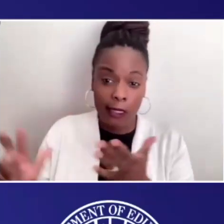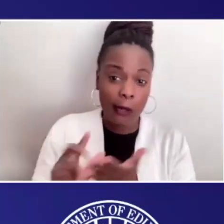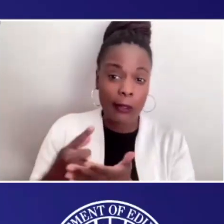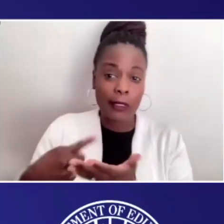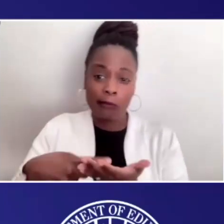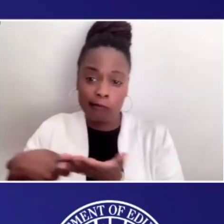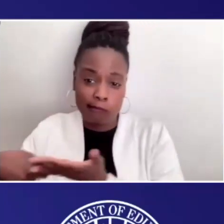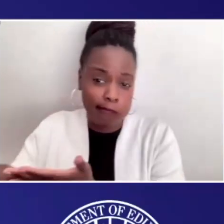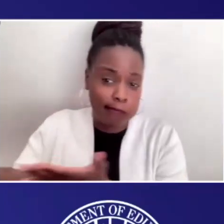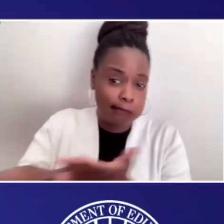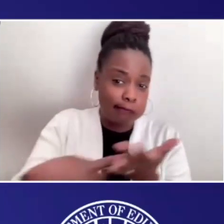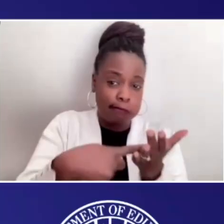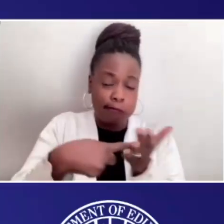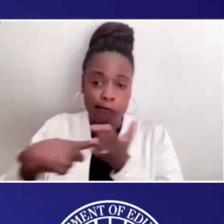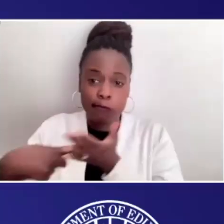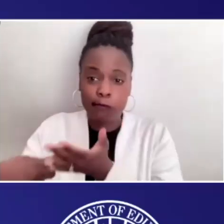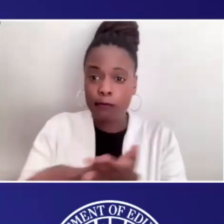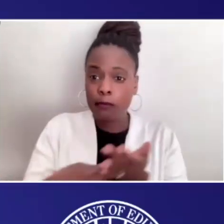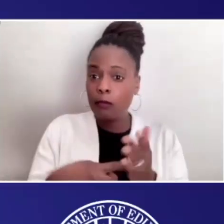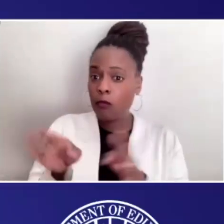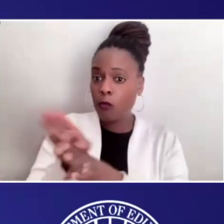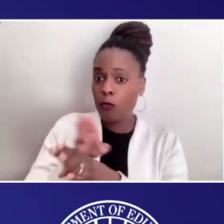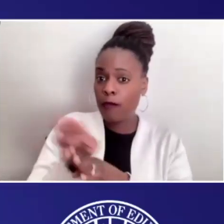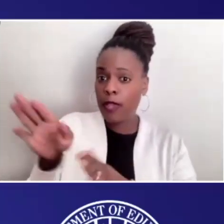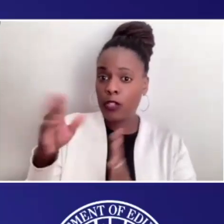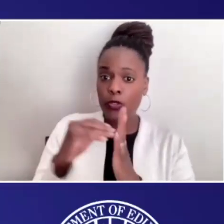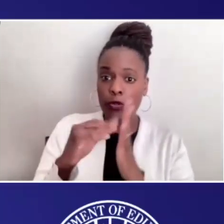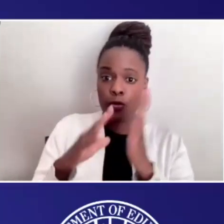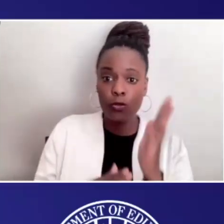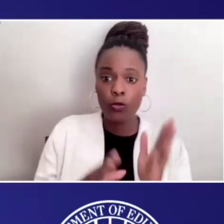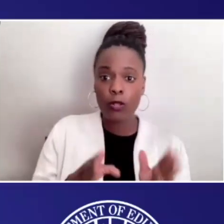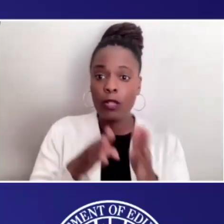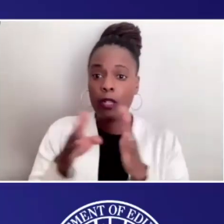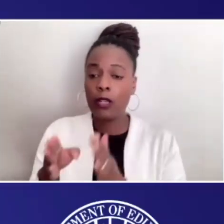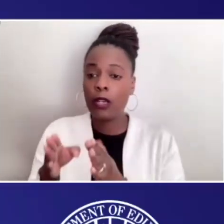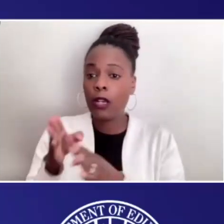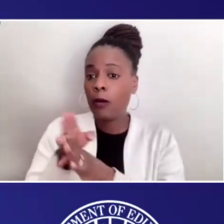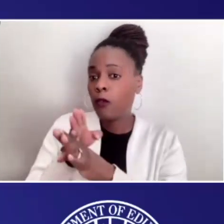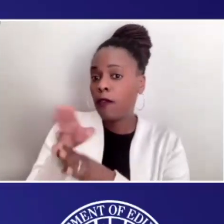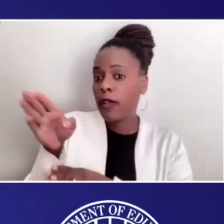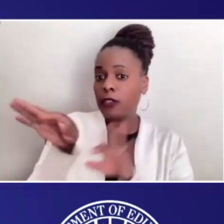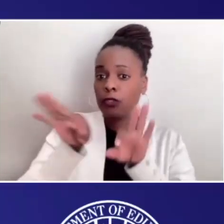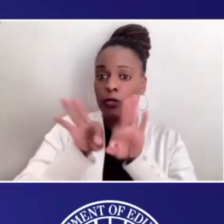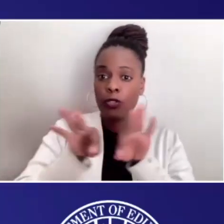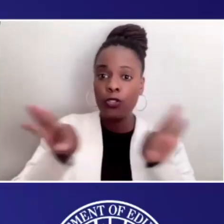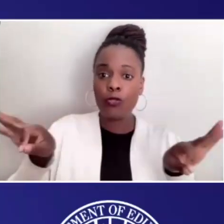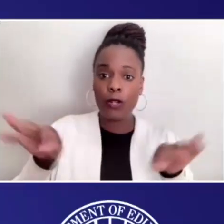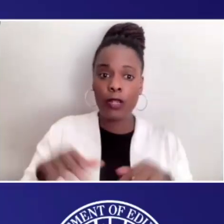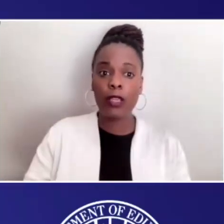about the professional student and professional degree, because of a proposal